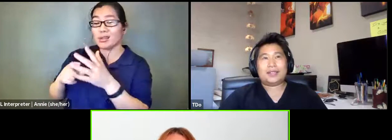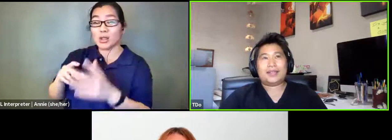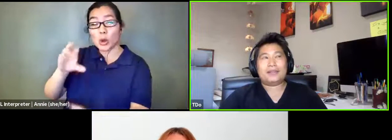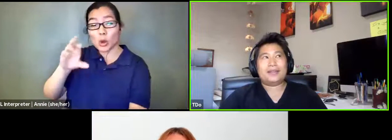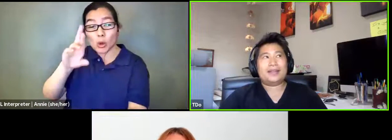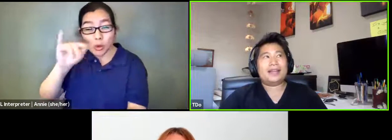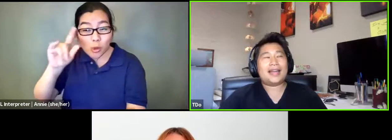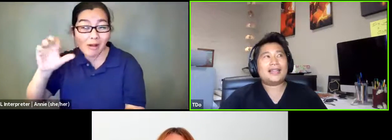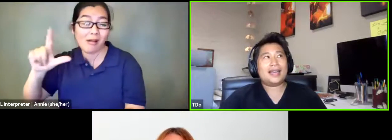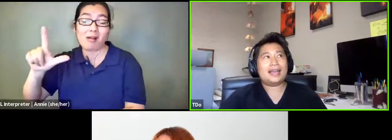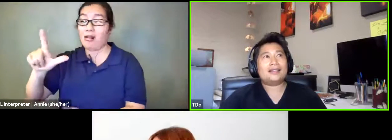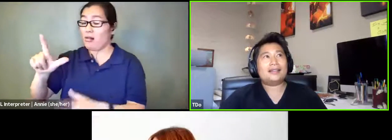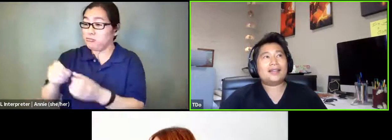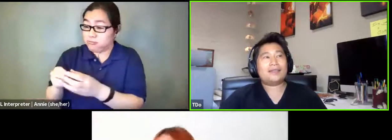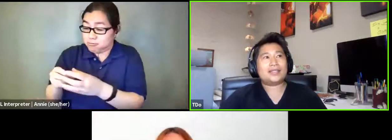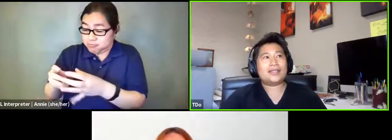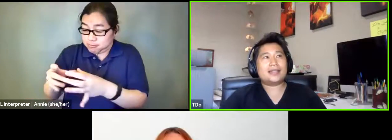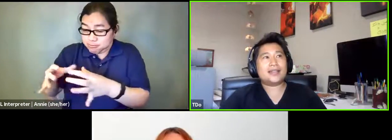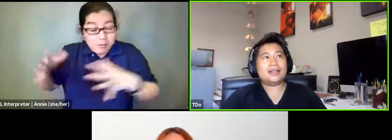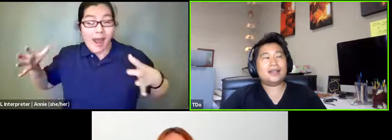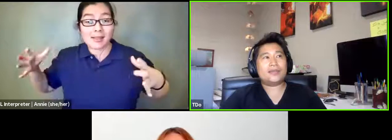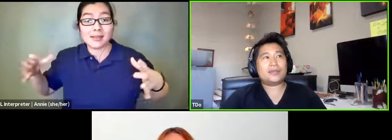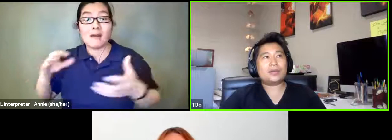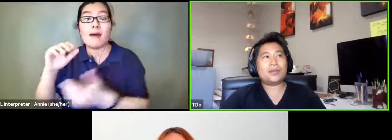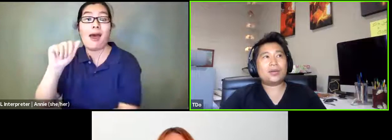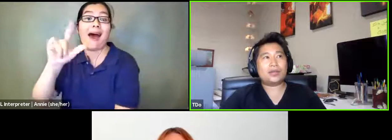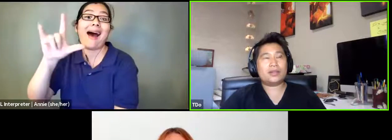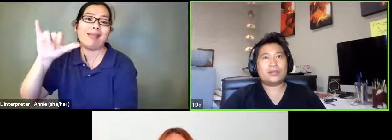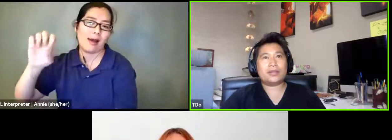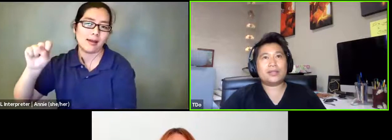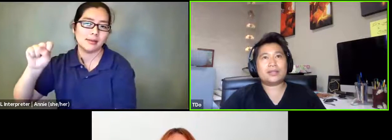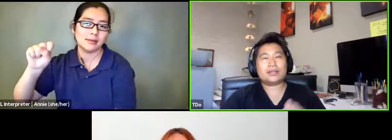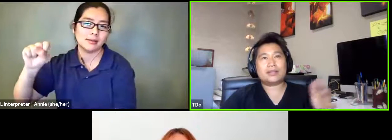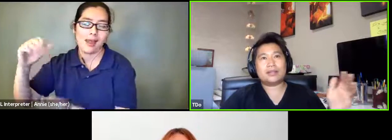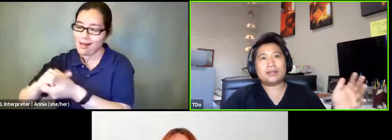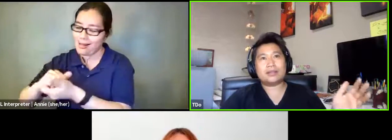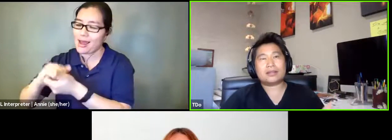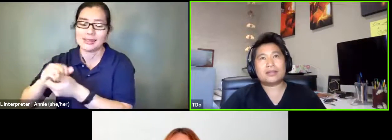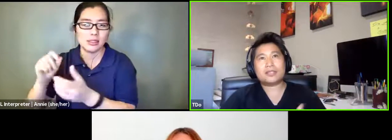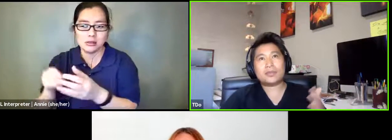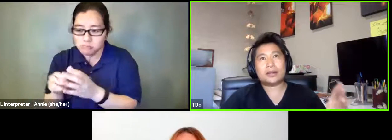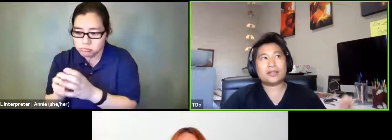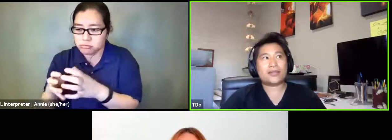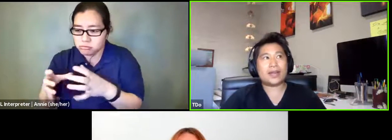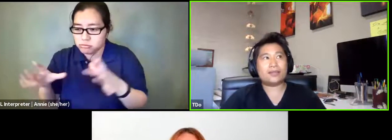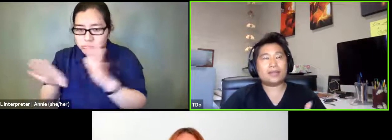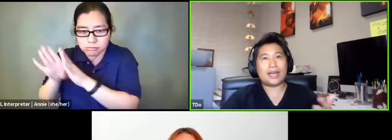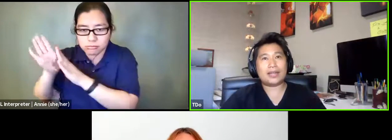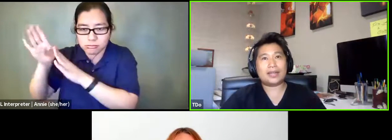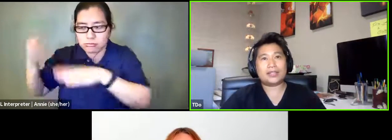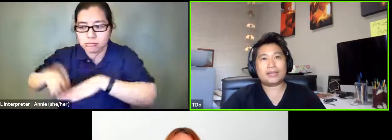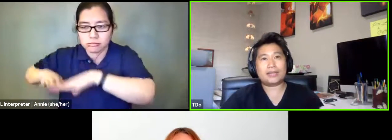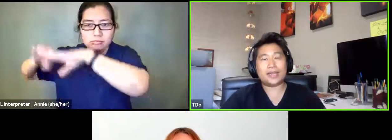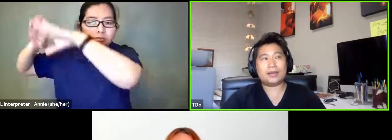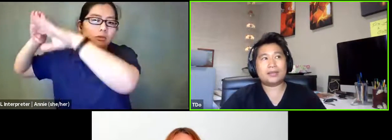TDo: I can't emphasize that enough. I am going through this experience of having allyship now